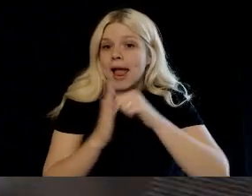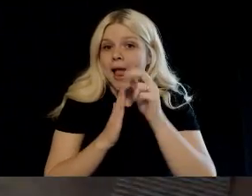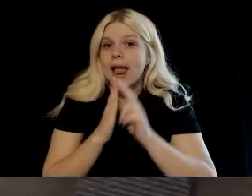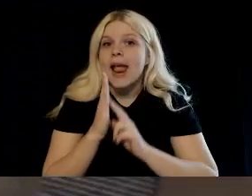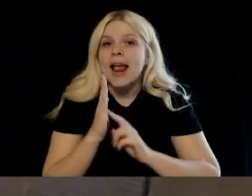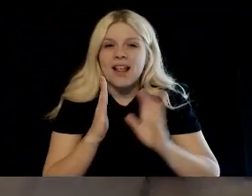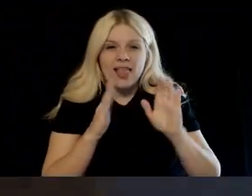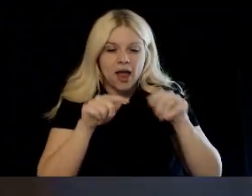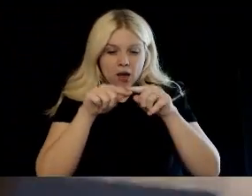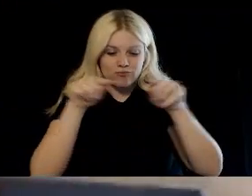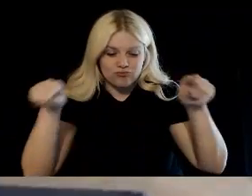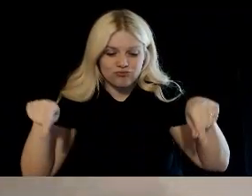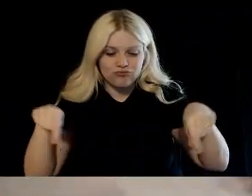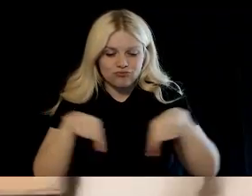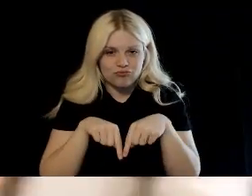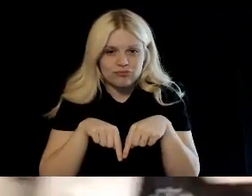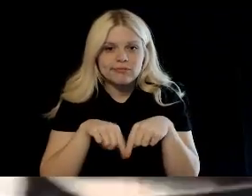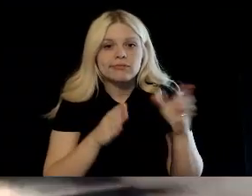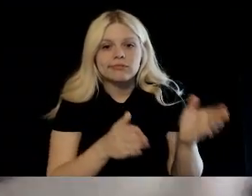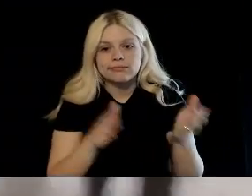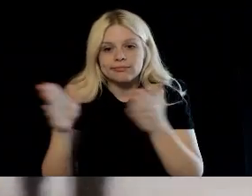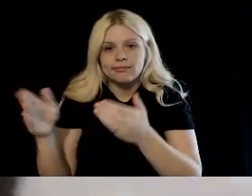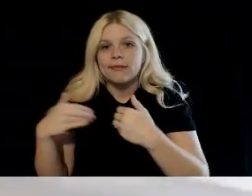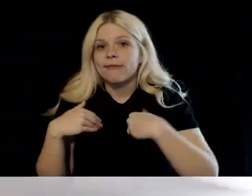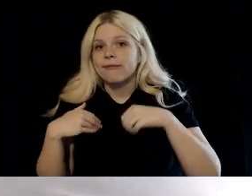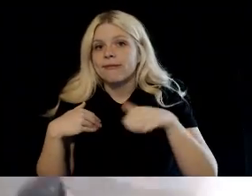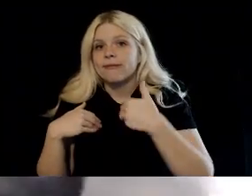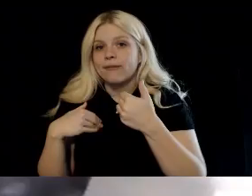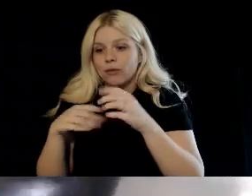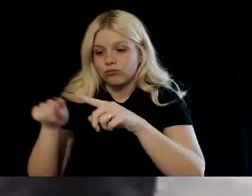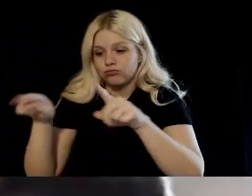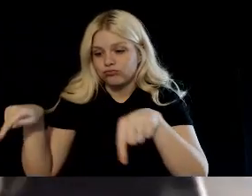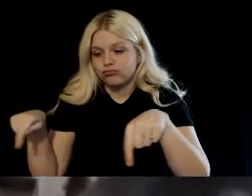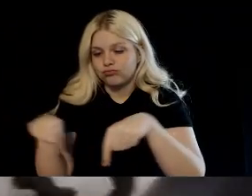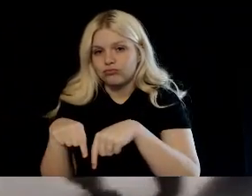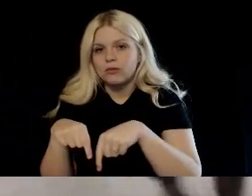canvases -- By the way, you guys, this is considered a back holding area so if